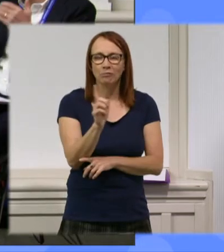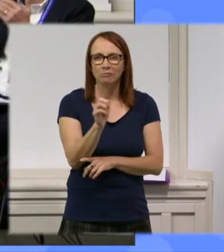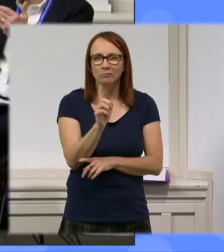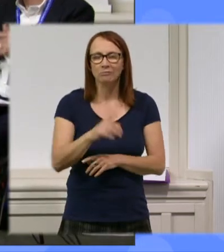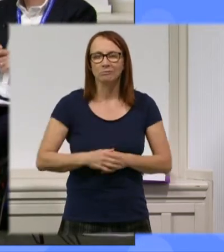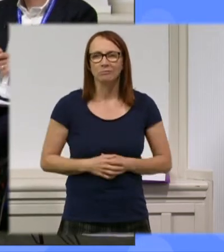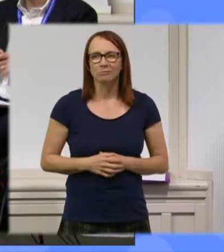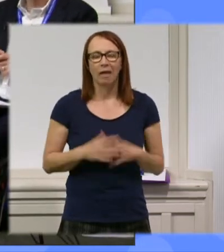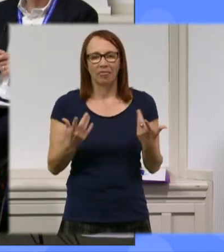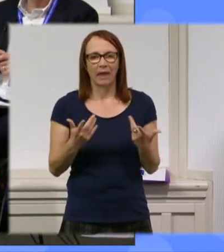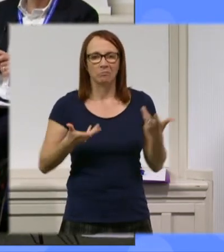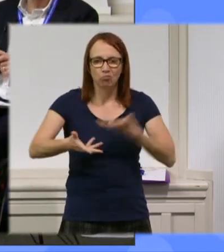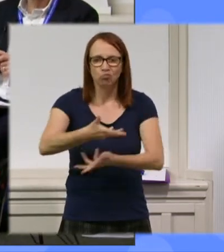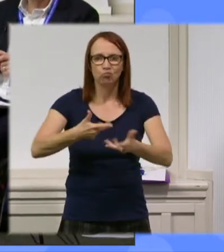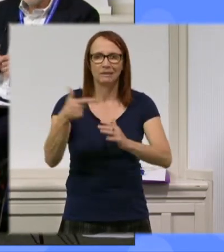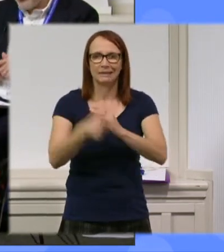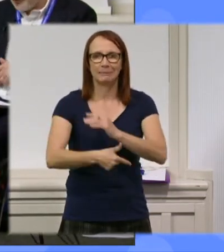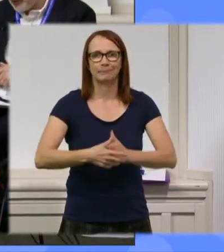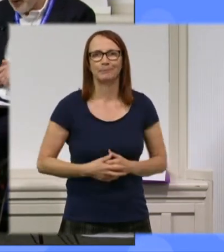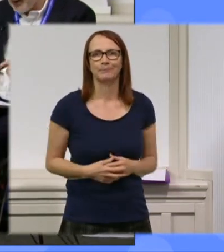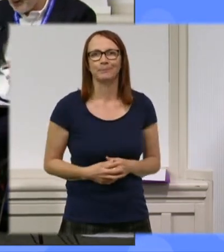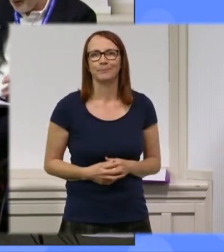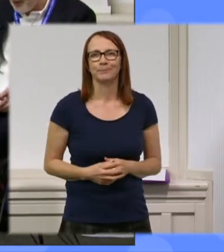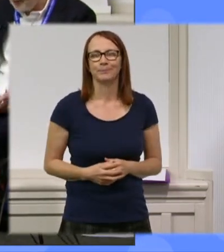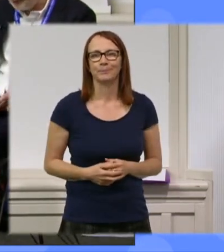then when we get into the heart and into the meat of what we're trying to do